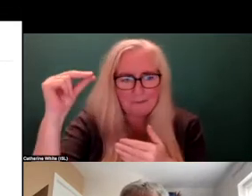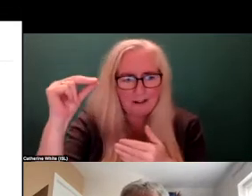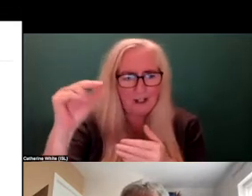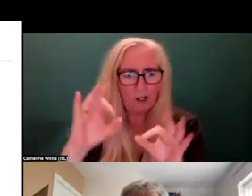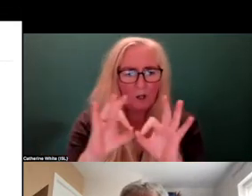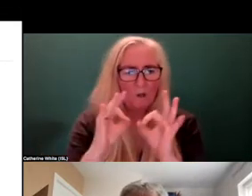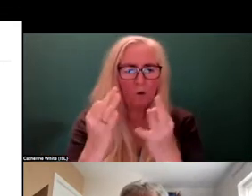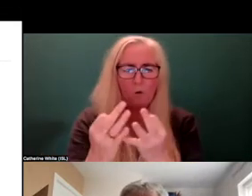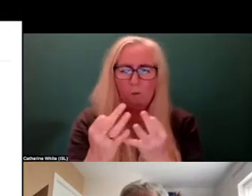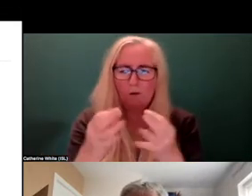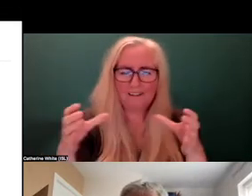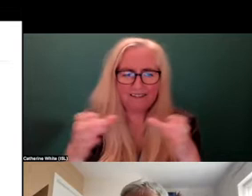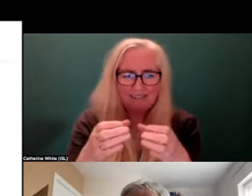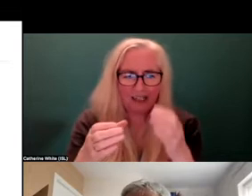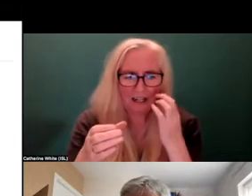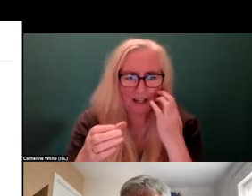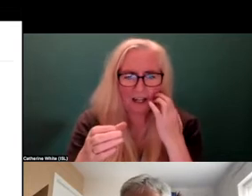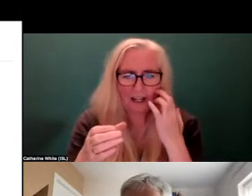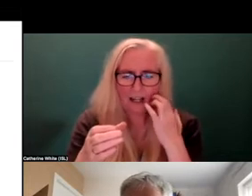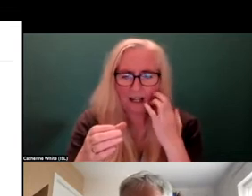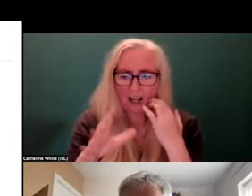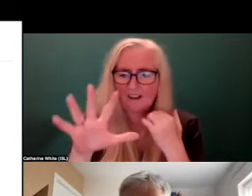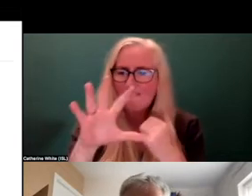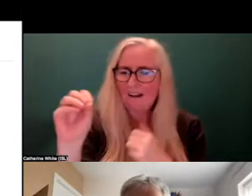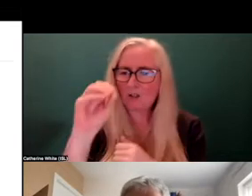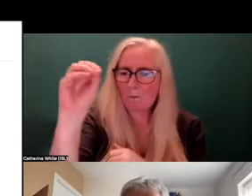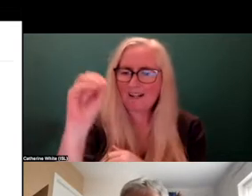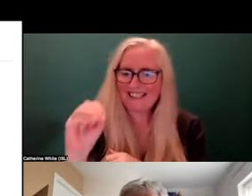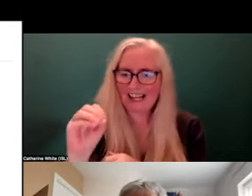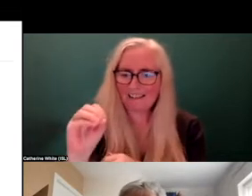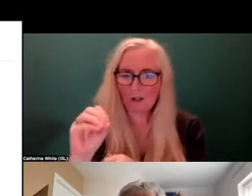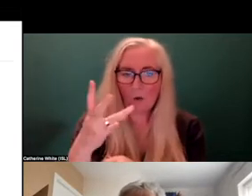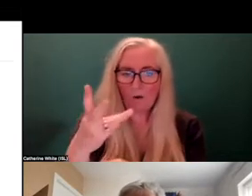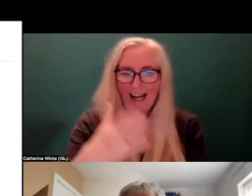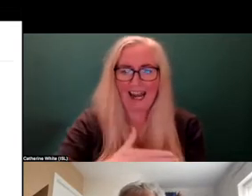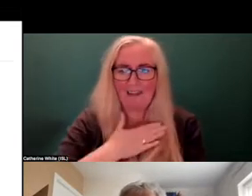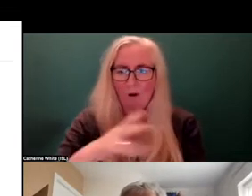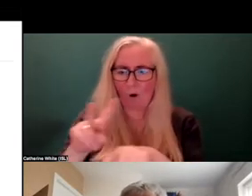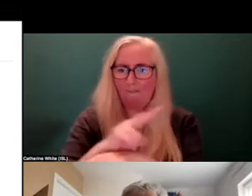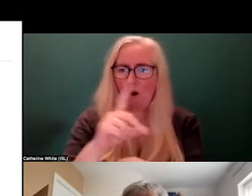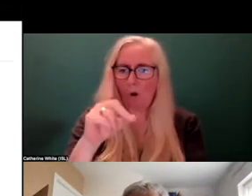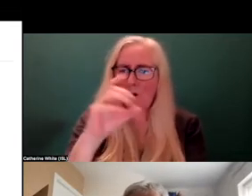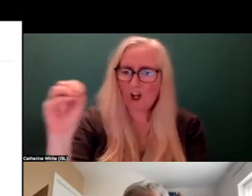for example, the cohort of baby girls born this year here in Ireland, about 50% may live to be over 100.